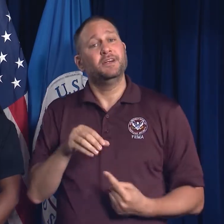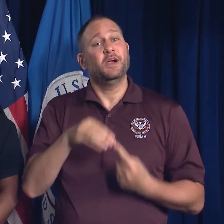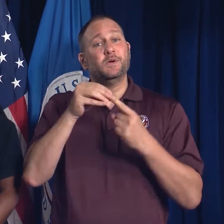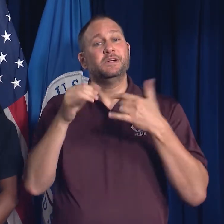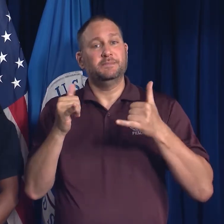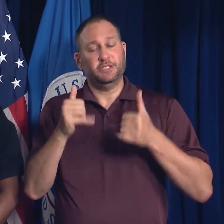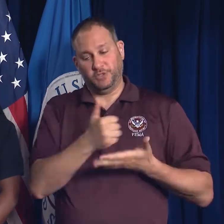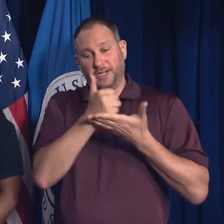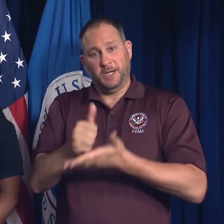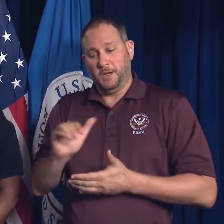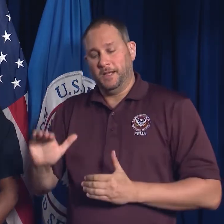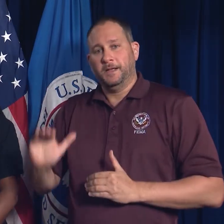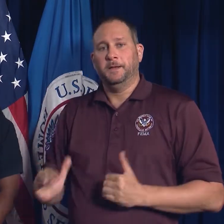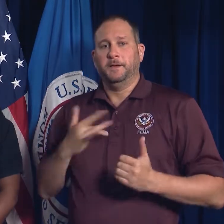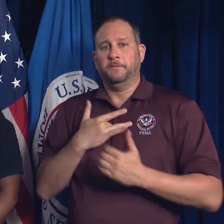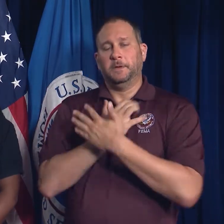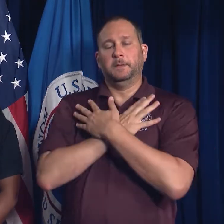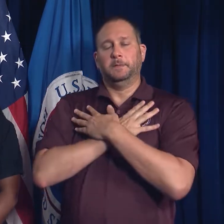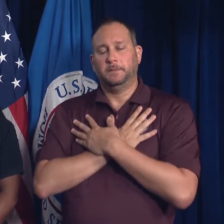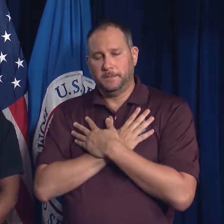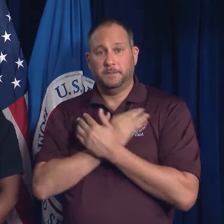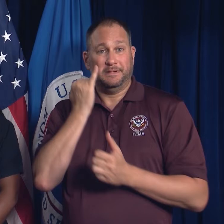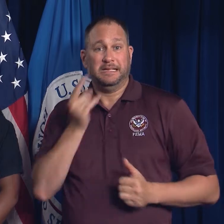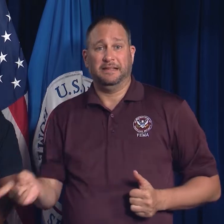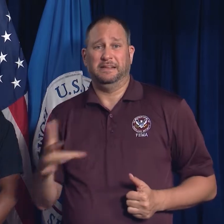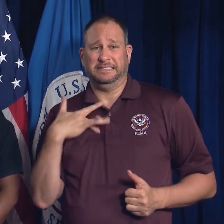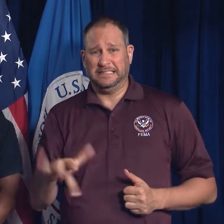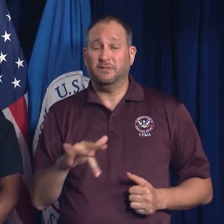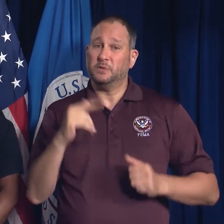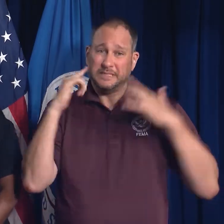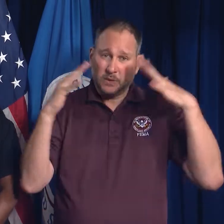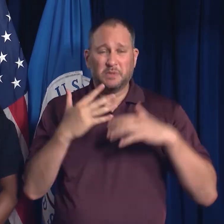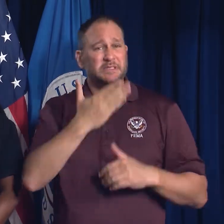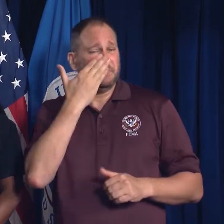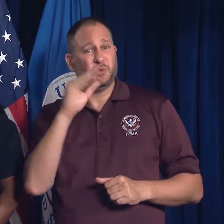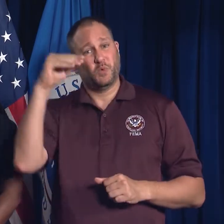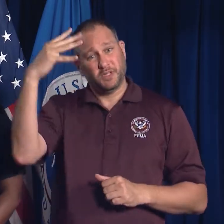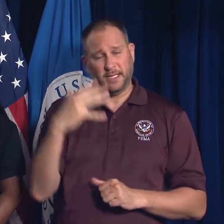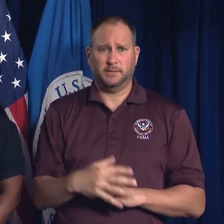Or a special toy that can comfort your child if they are sensitive to sounds, smells, or light.